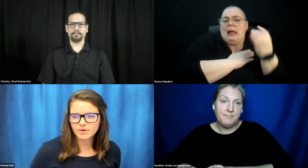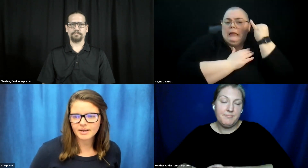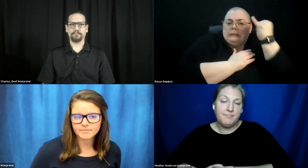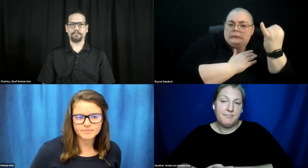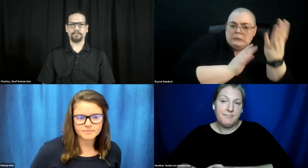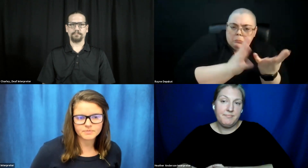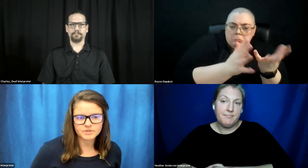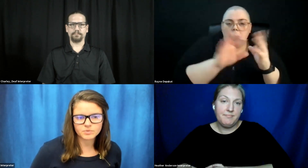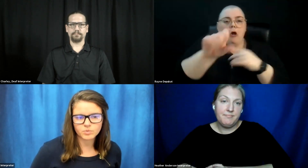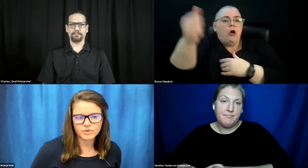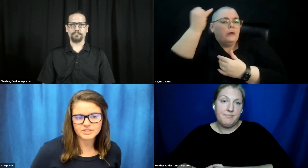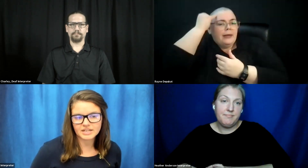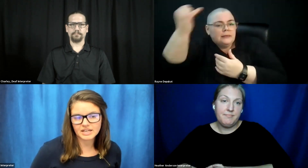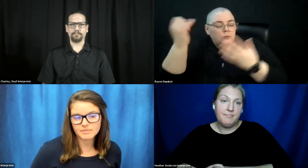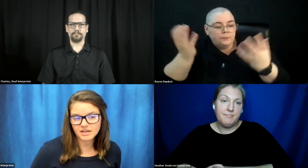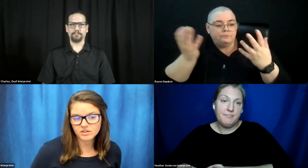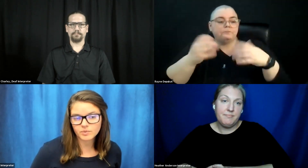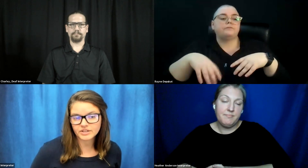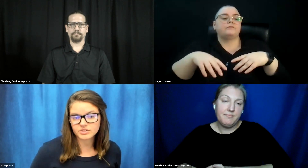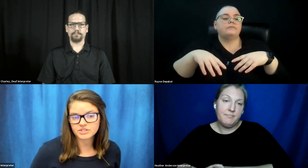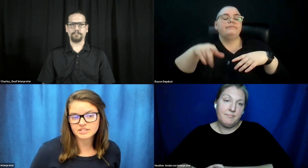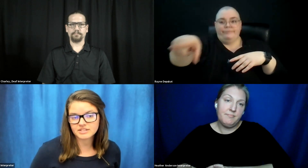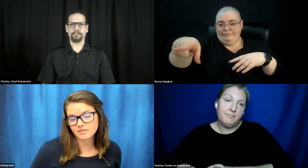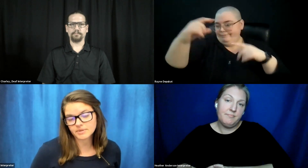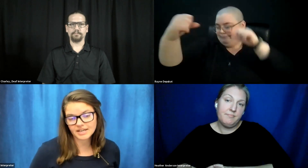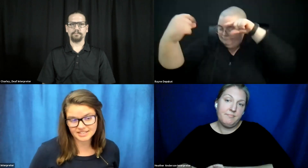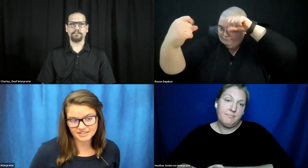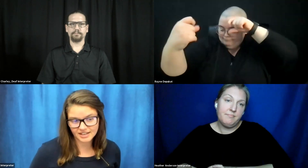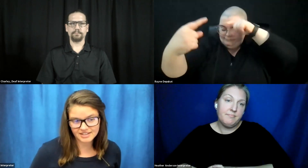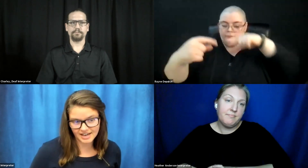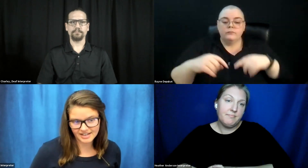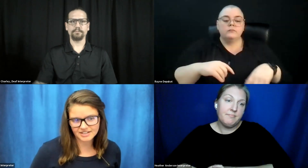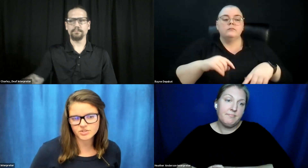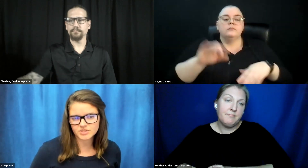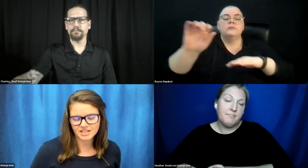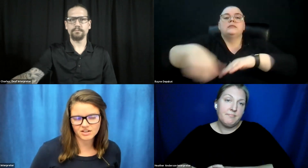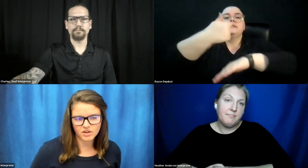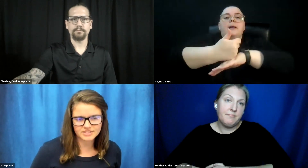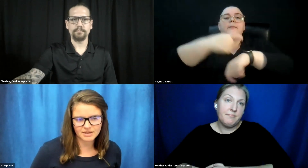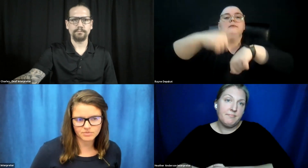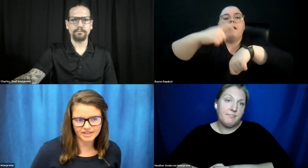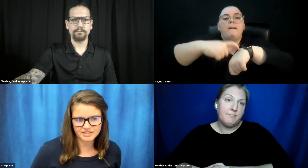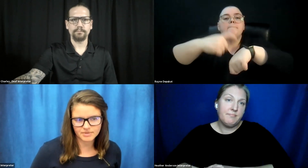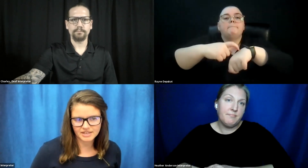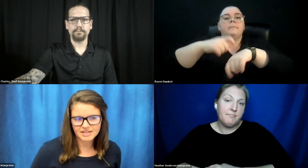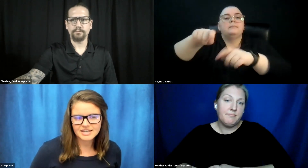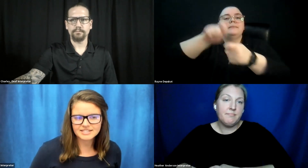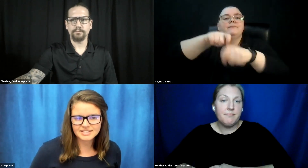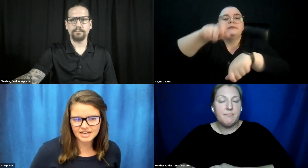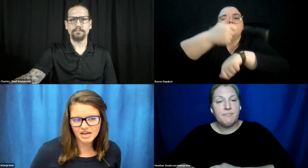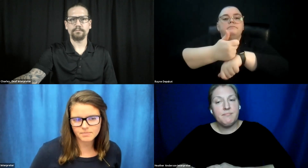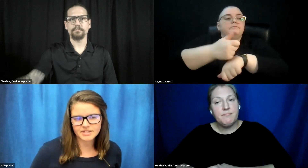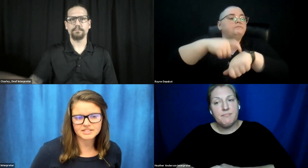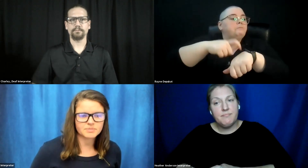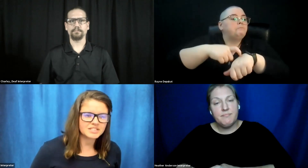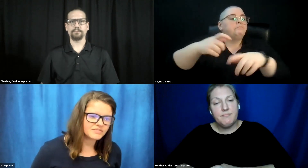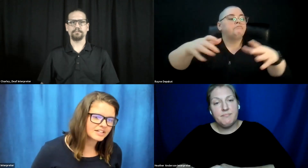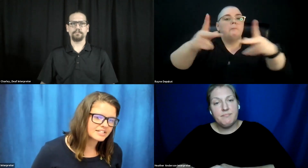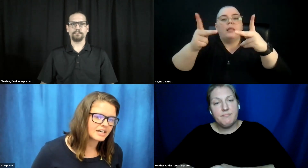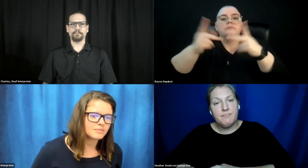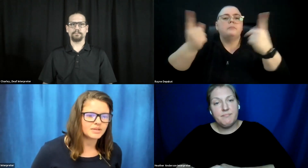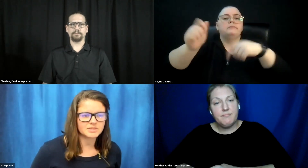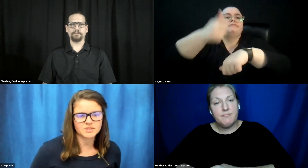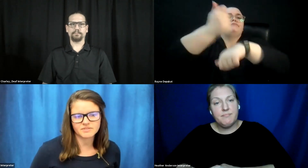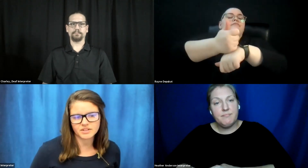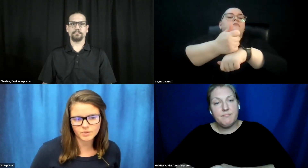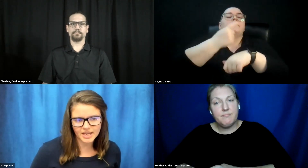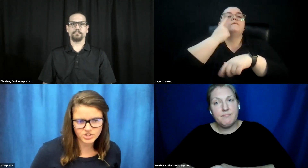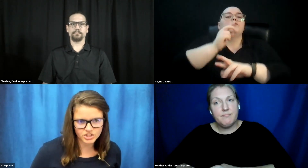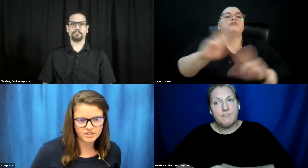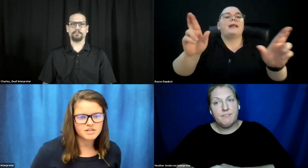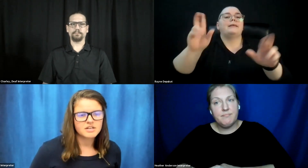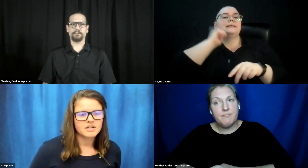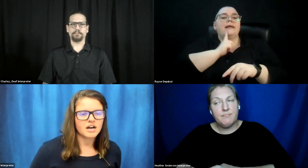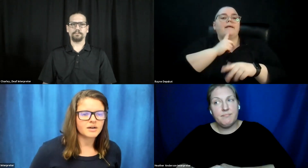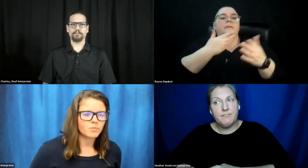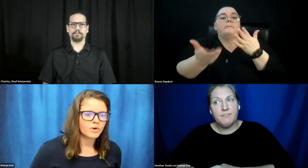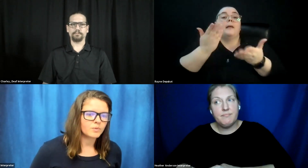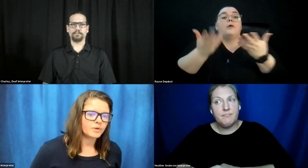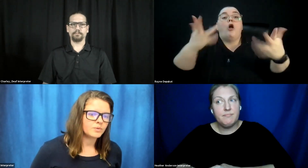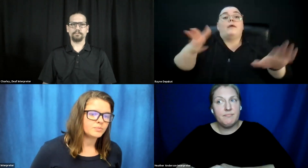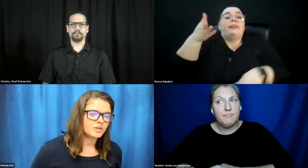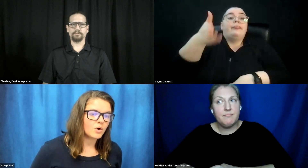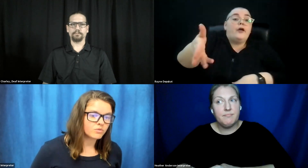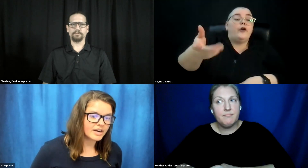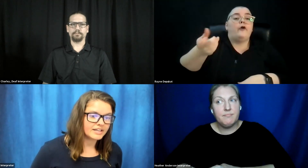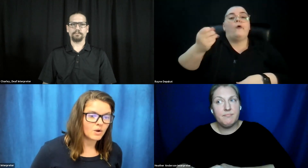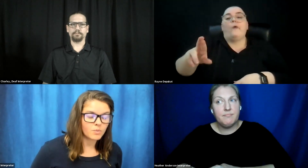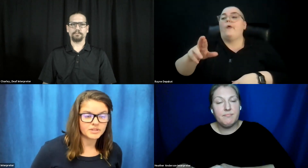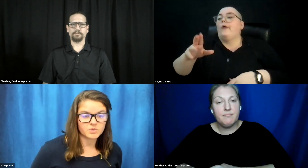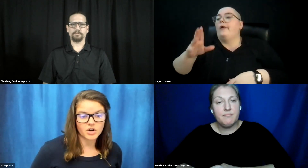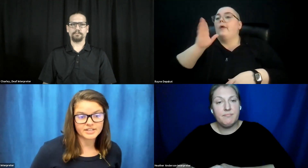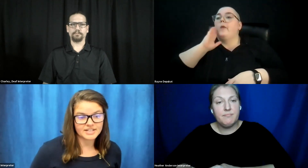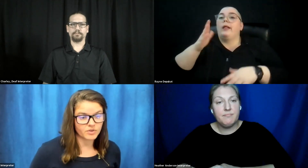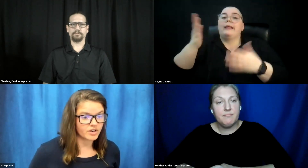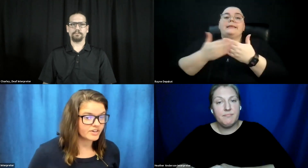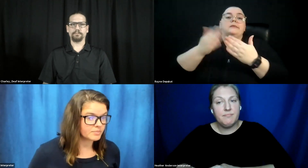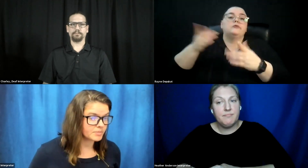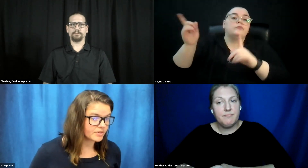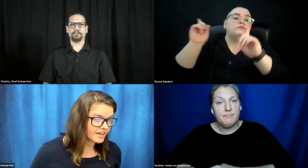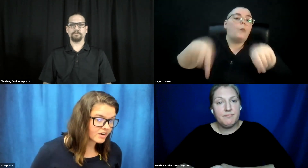We said, perhaps, is an email, we could just set up an idea like that and she was thinking along the same lines of me, the setting up a specific time and a specific location, where we would be ready and open them was already deaf or hard of hearing people